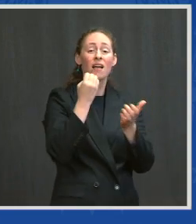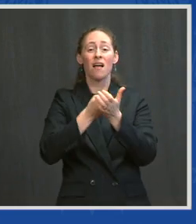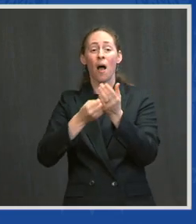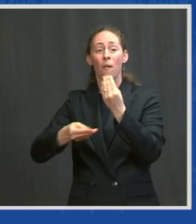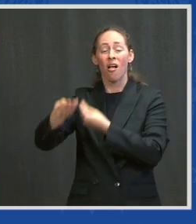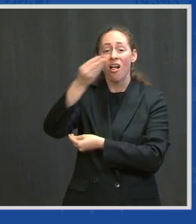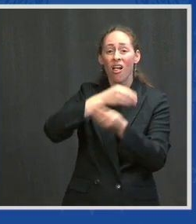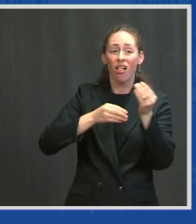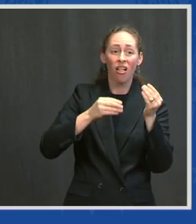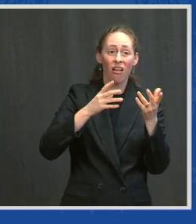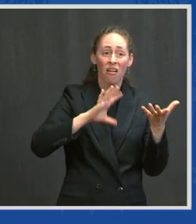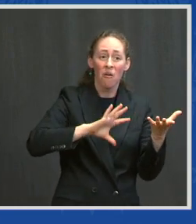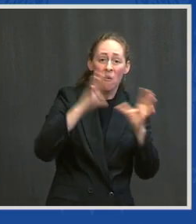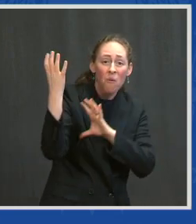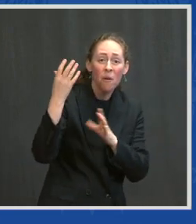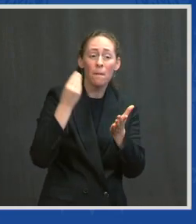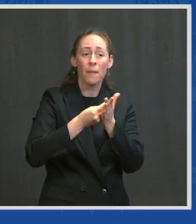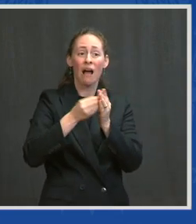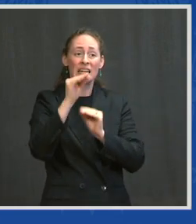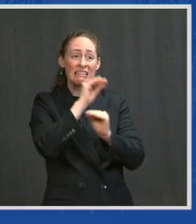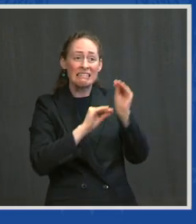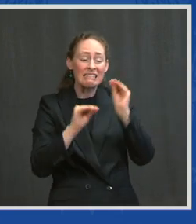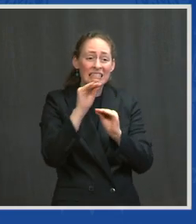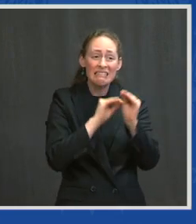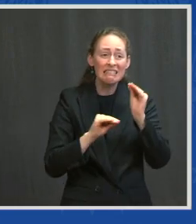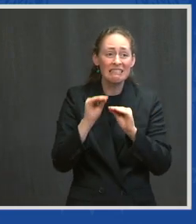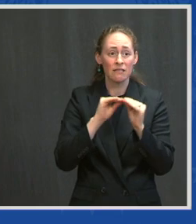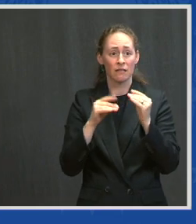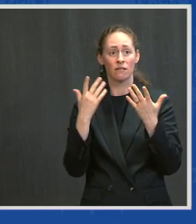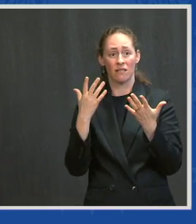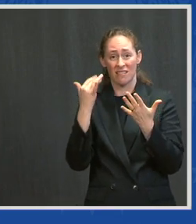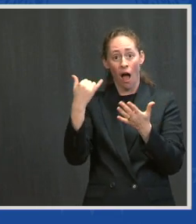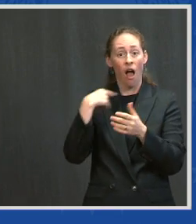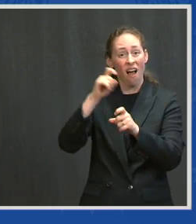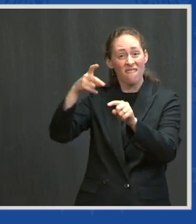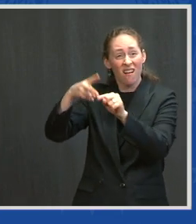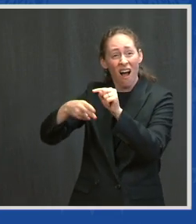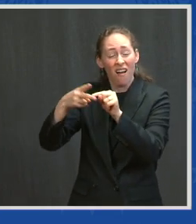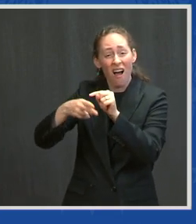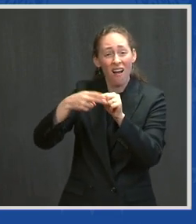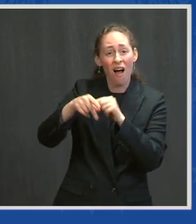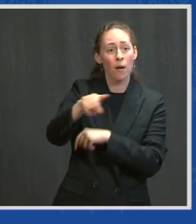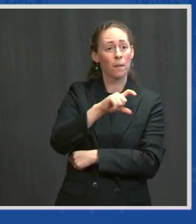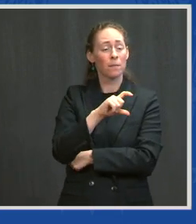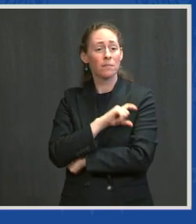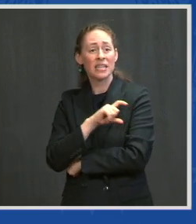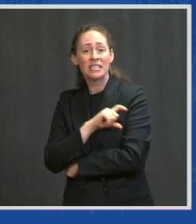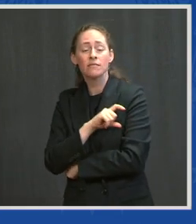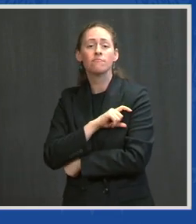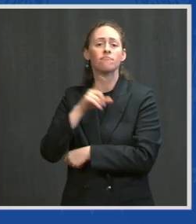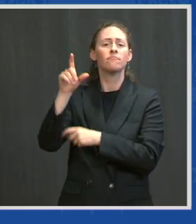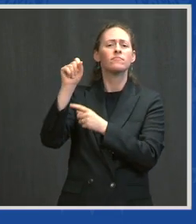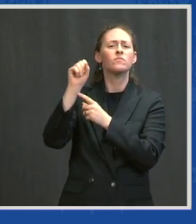forced them to cut essential services, including law enforcement and social services. And amid the COVID-19 pandemic,